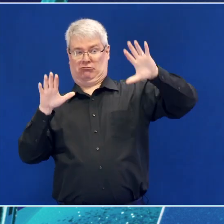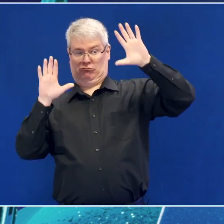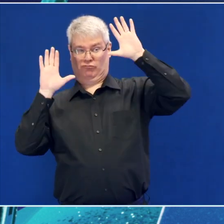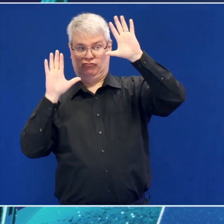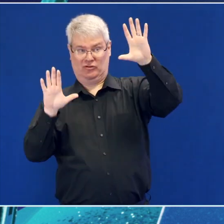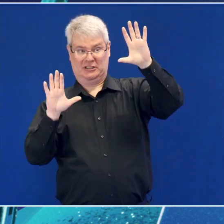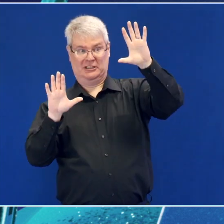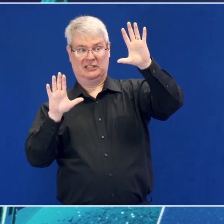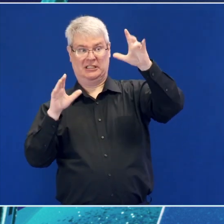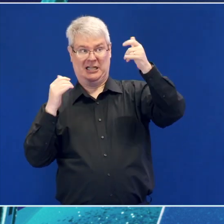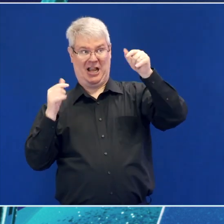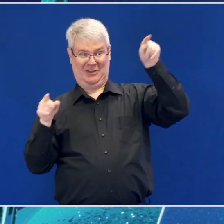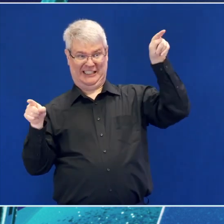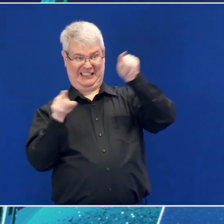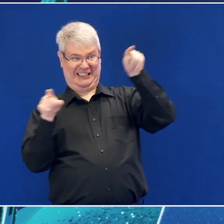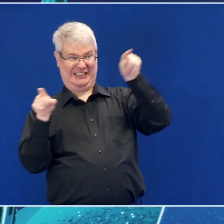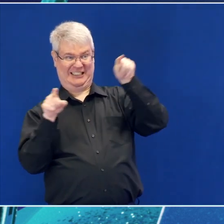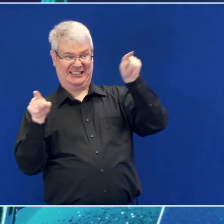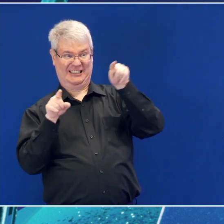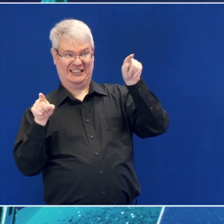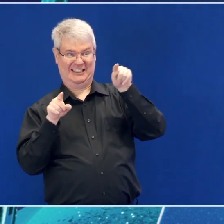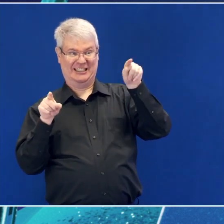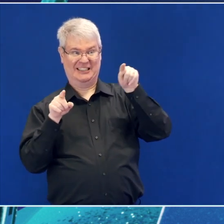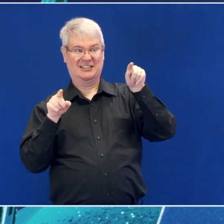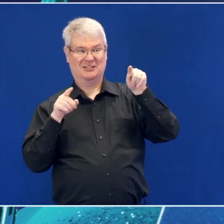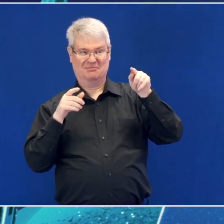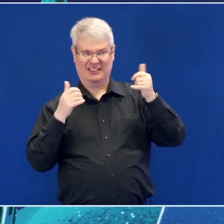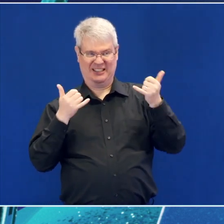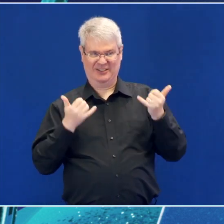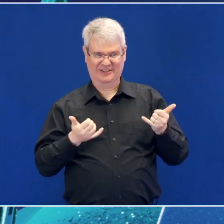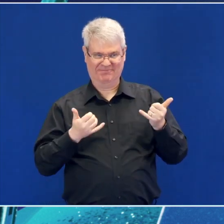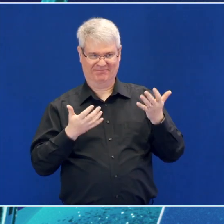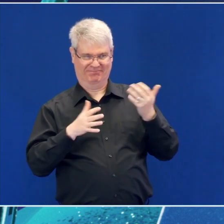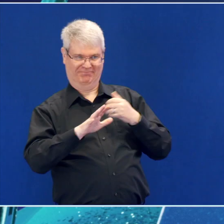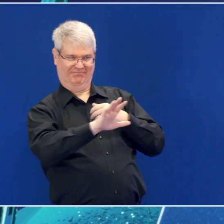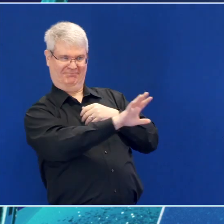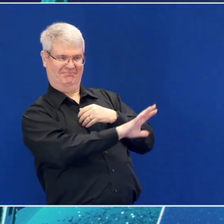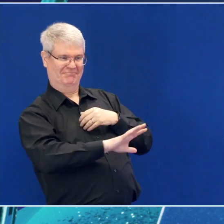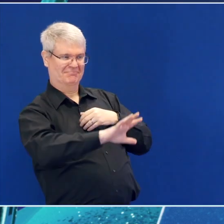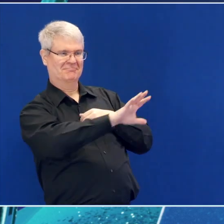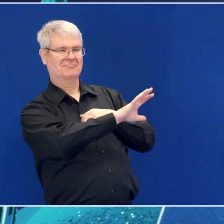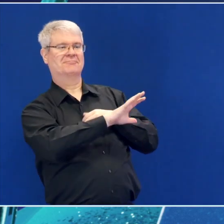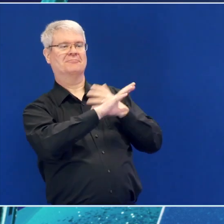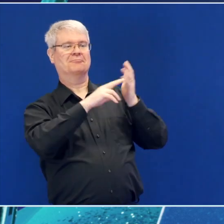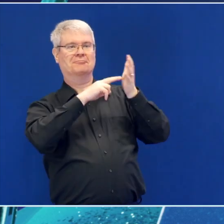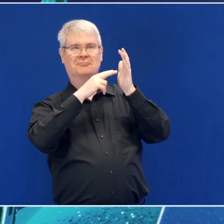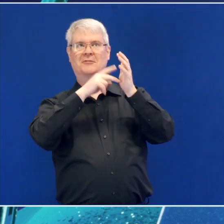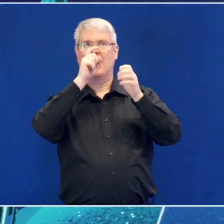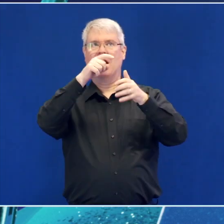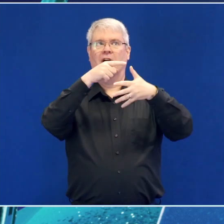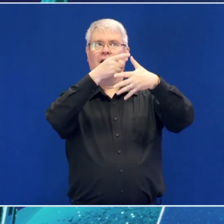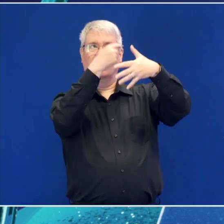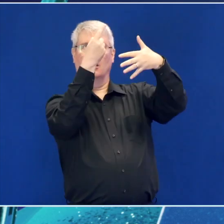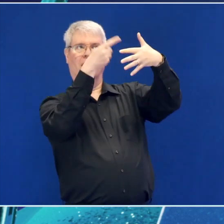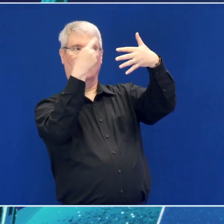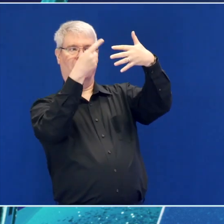at doing a comprehensive job of auditing anything, actually. And you see this explicitly in code reviews.